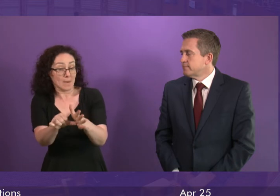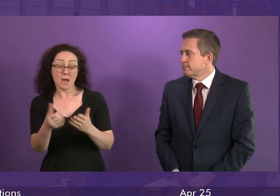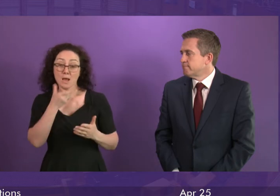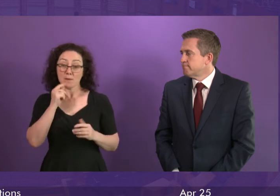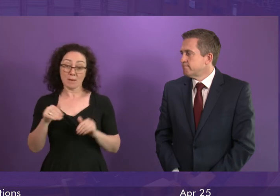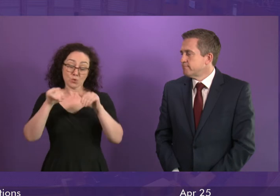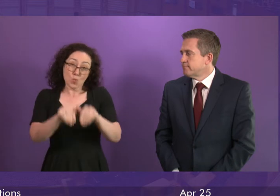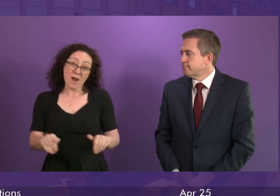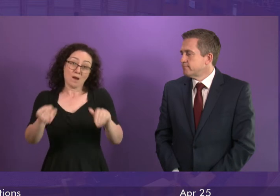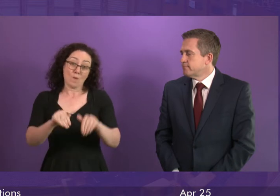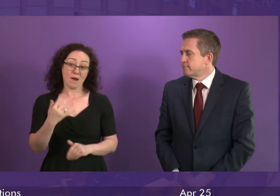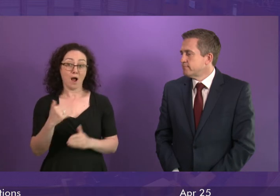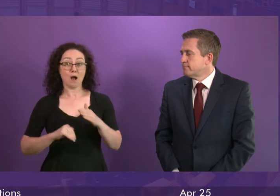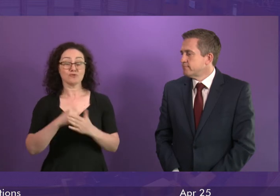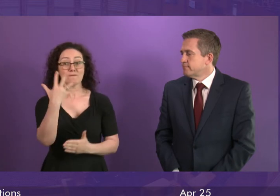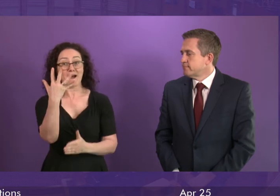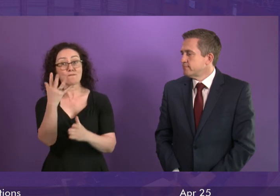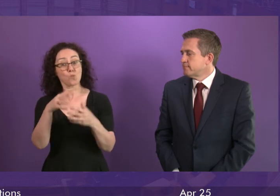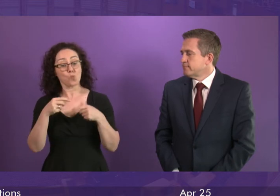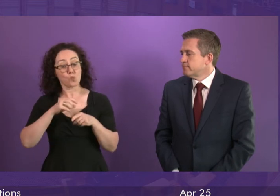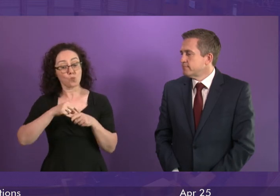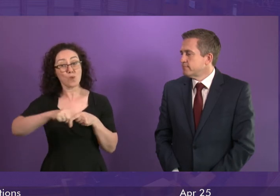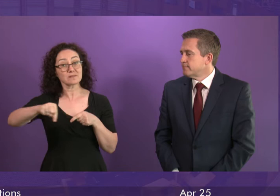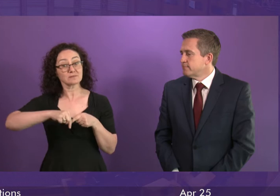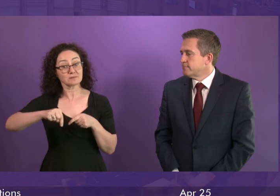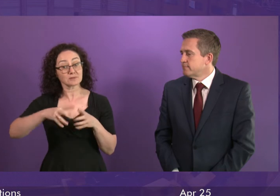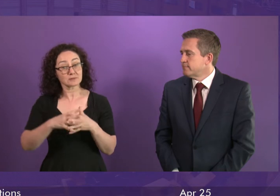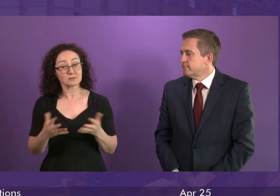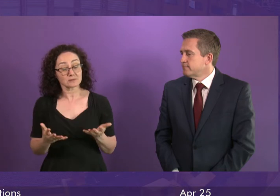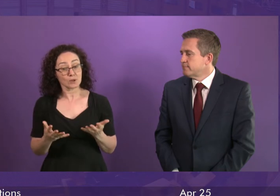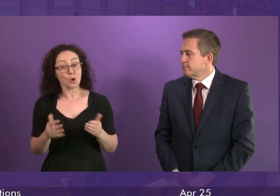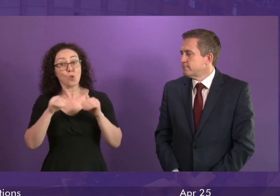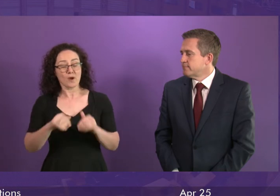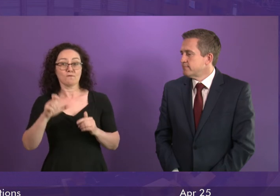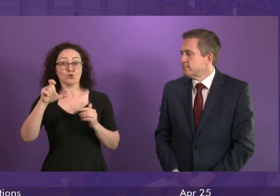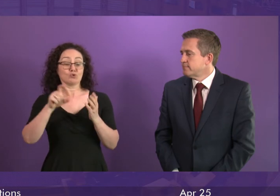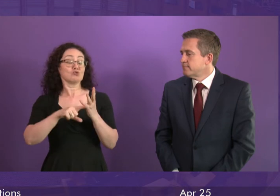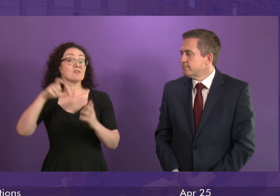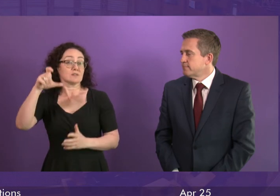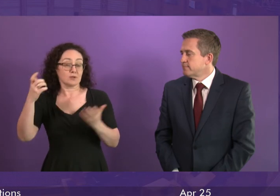many without enough money to cover the basics. As a priority, we are urging the Government